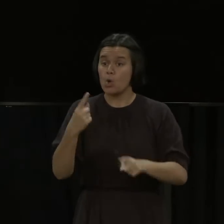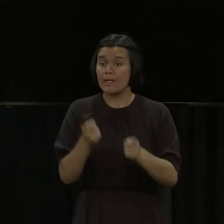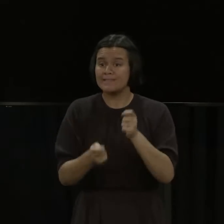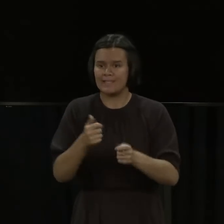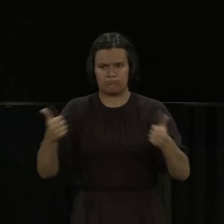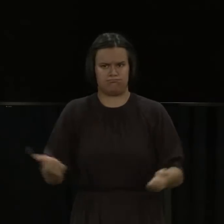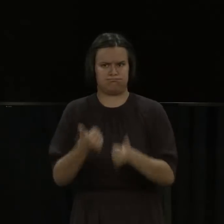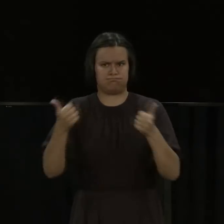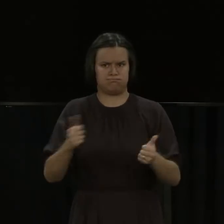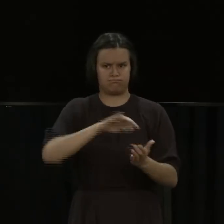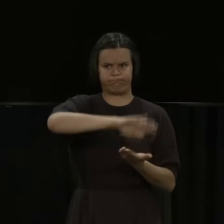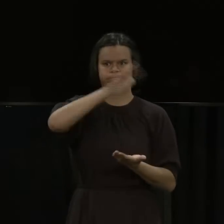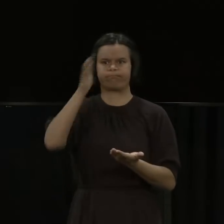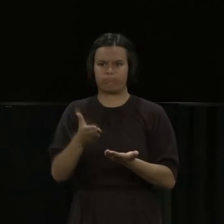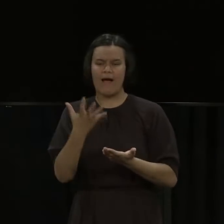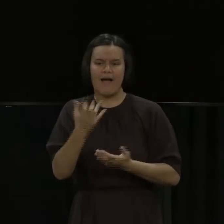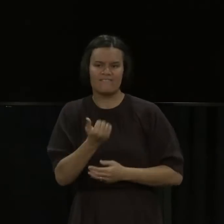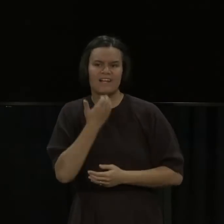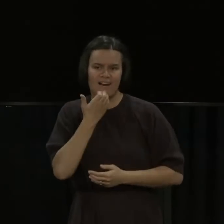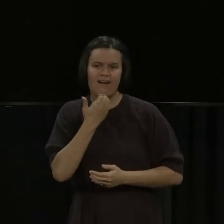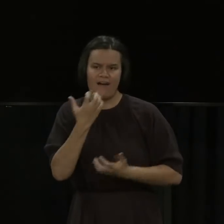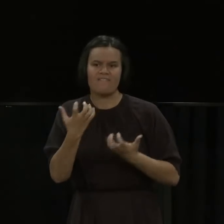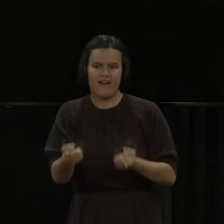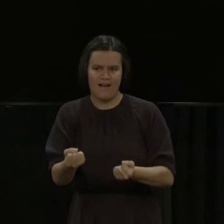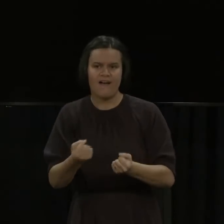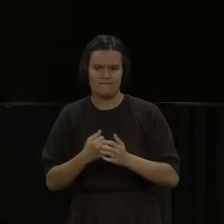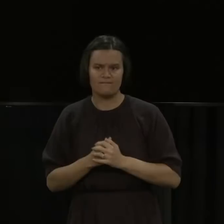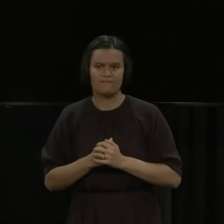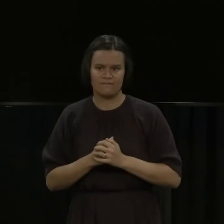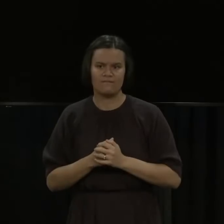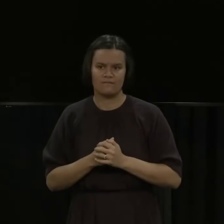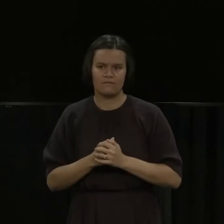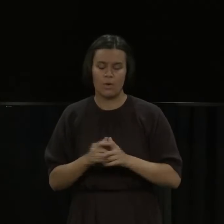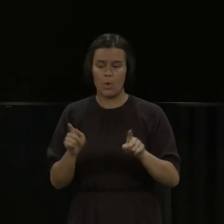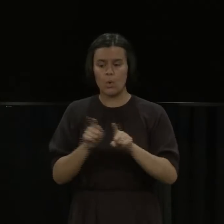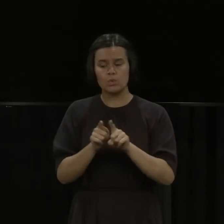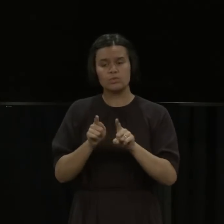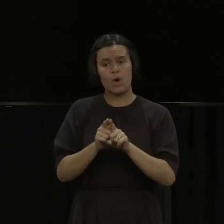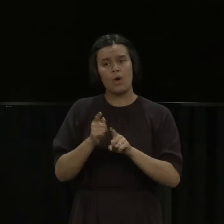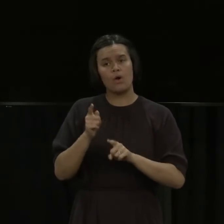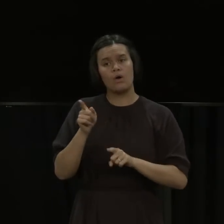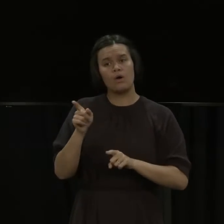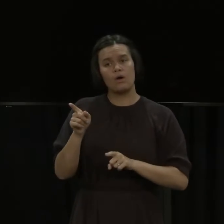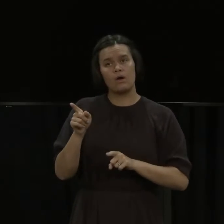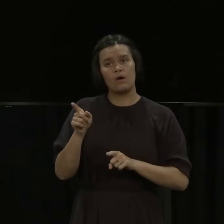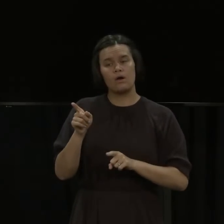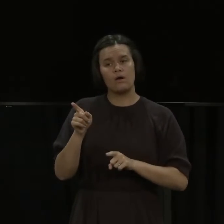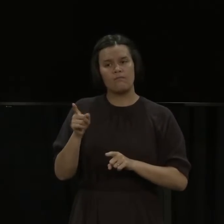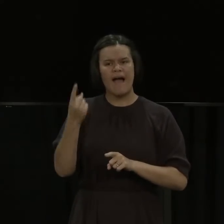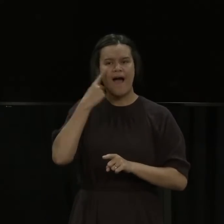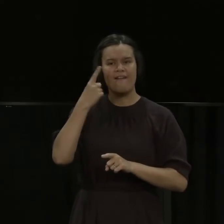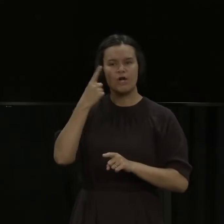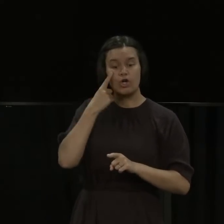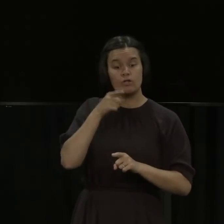There is no problem with the amount of tests, we have